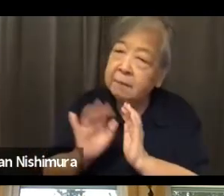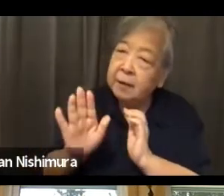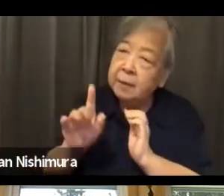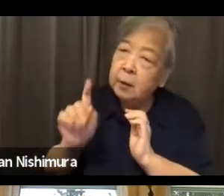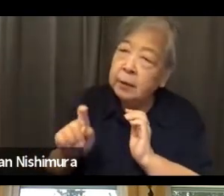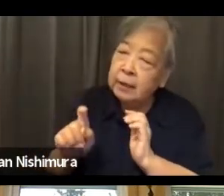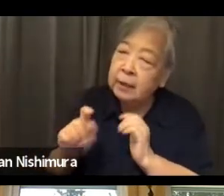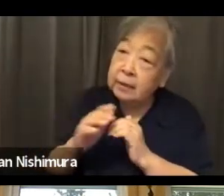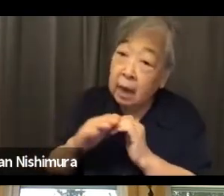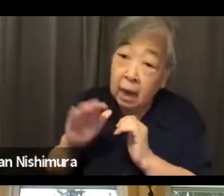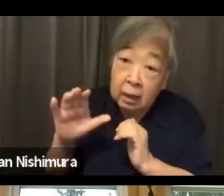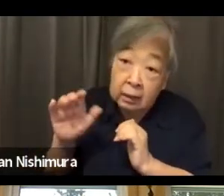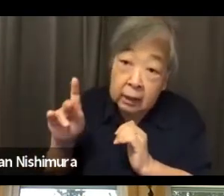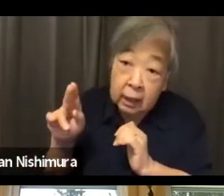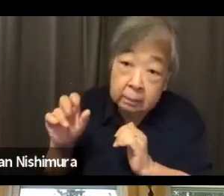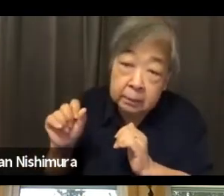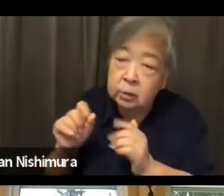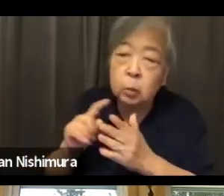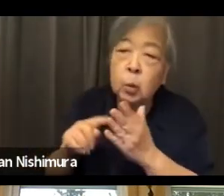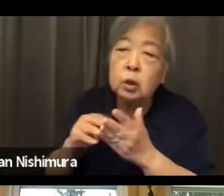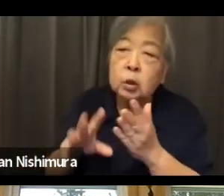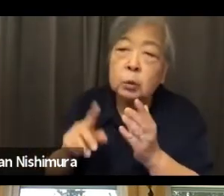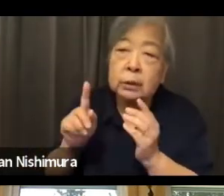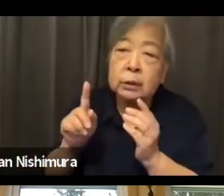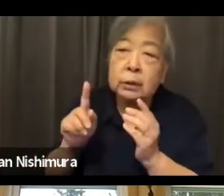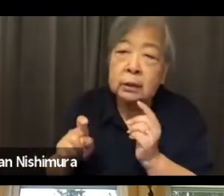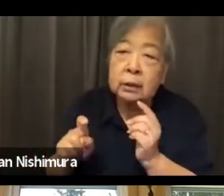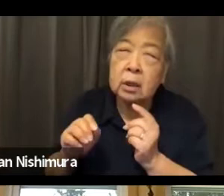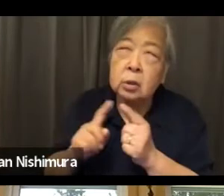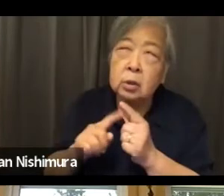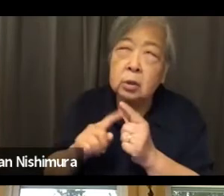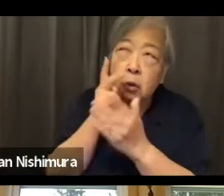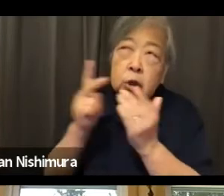a student would have, and to project out the needs that a student would have abroad.